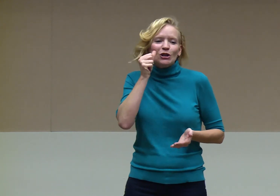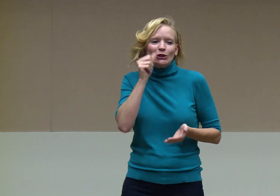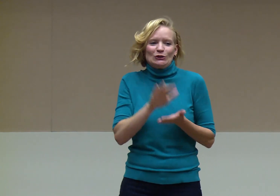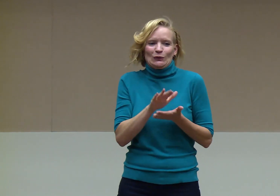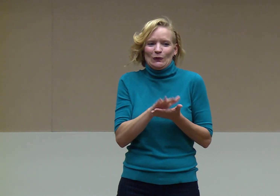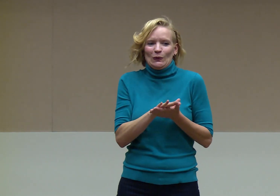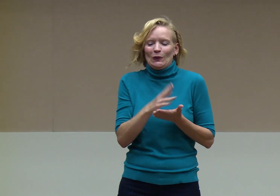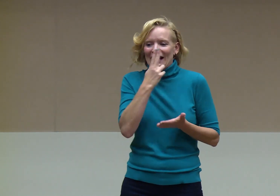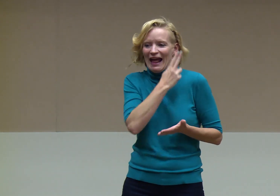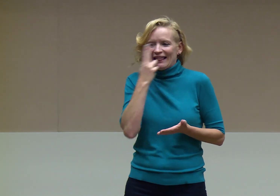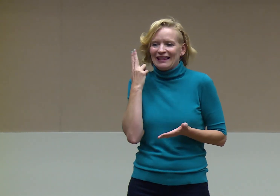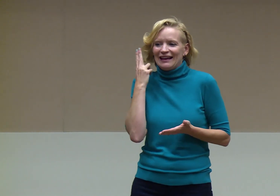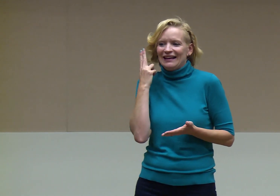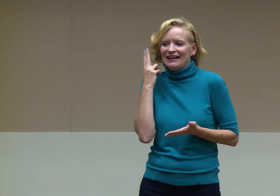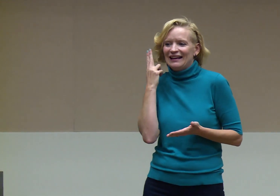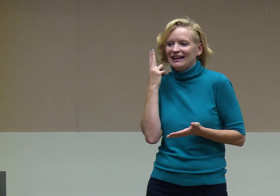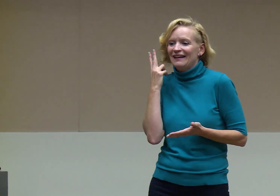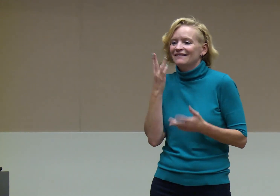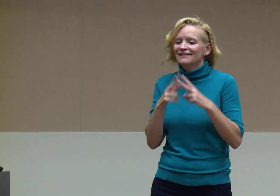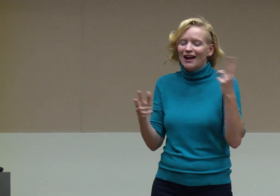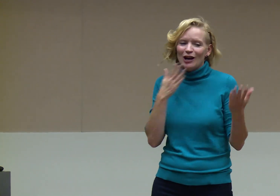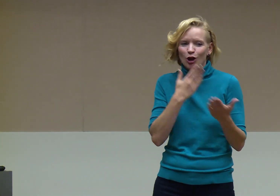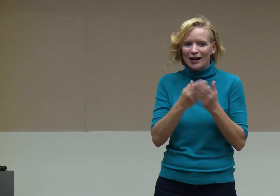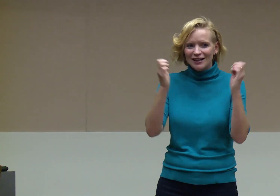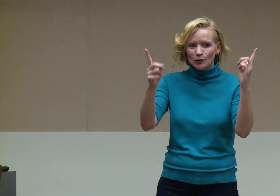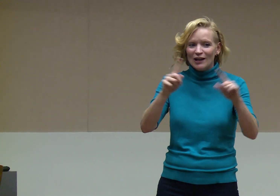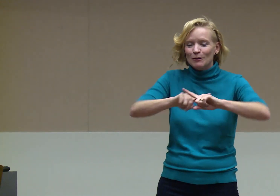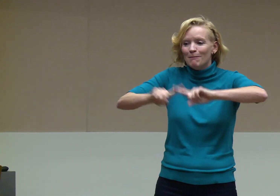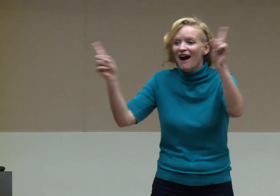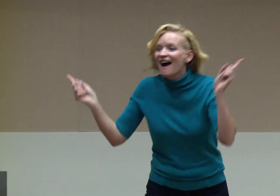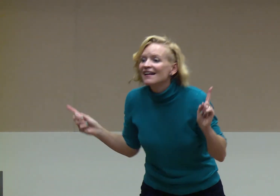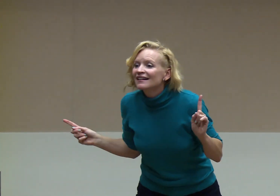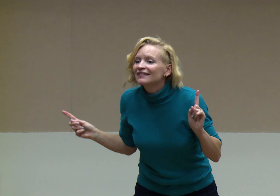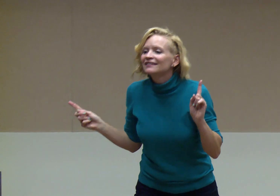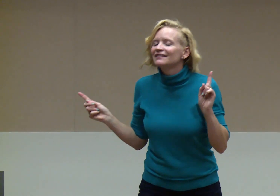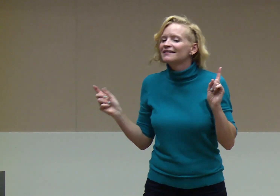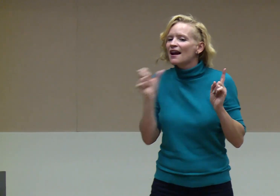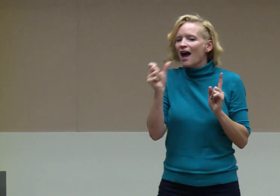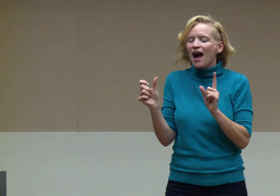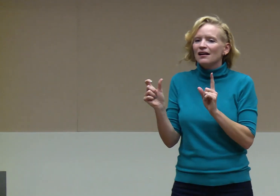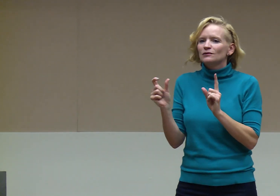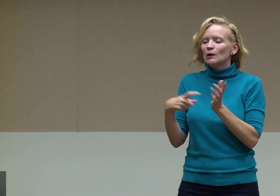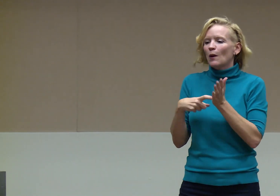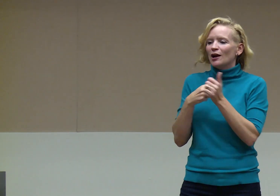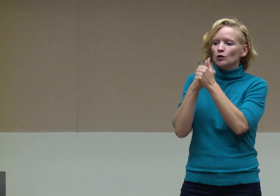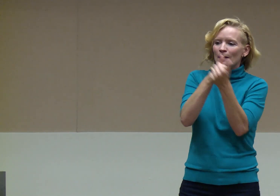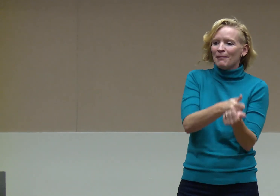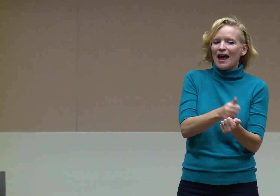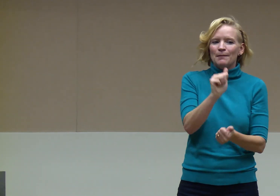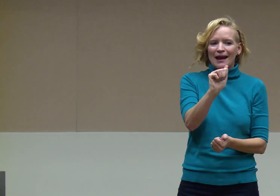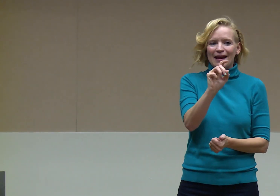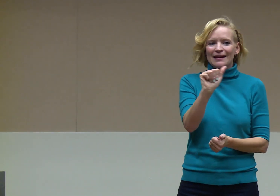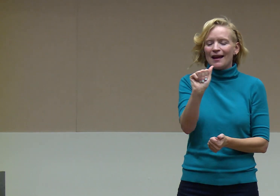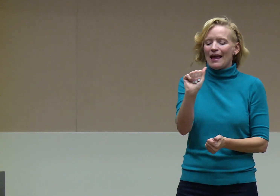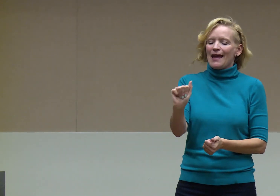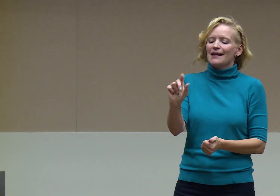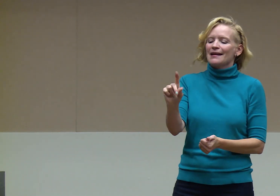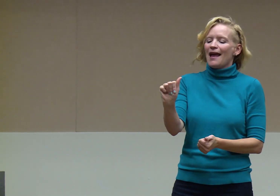I was at a private Catholic girls' school where I had a very nice education, yes, but not required to comply with